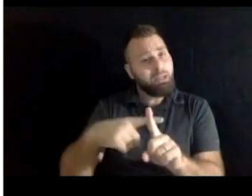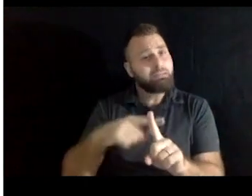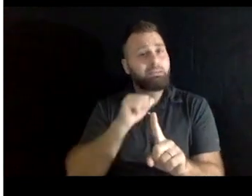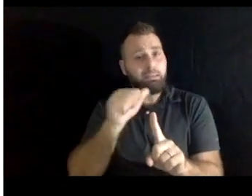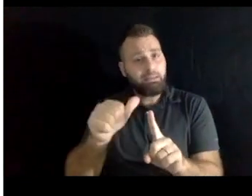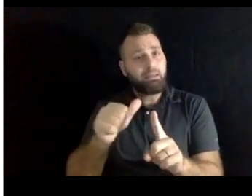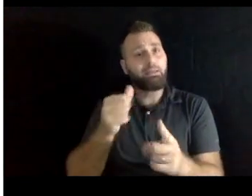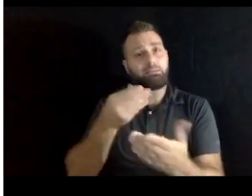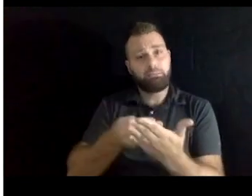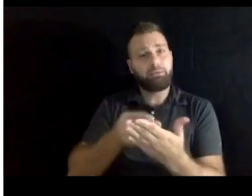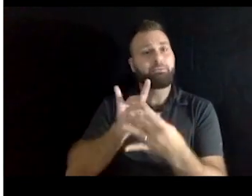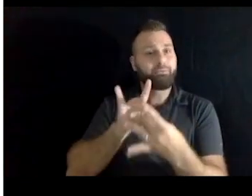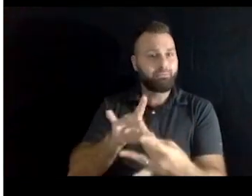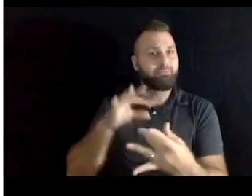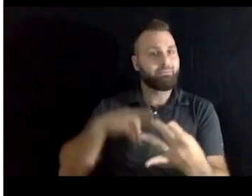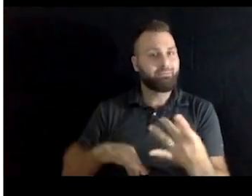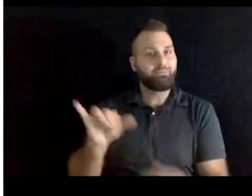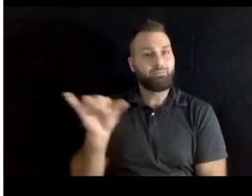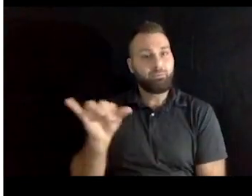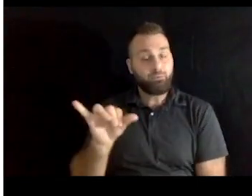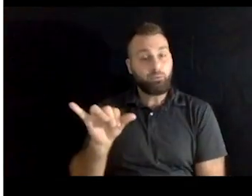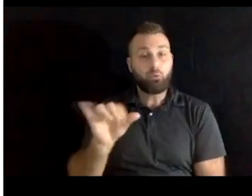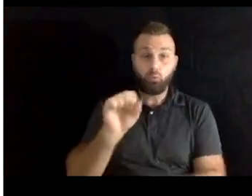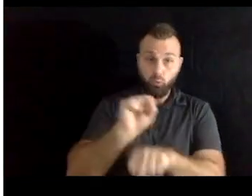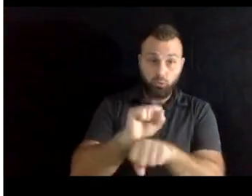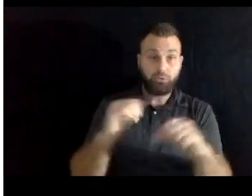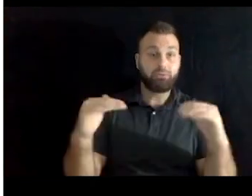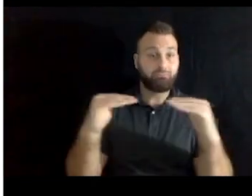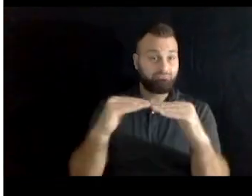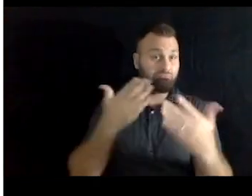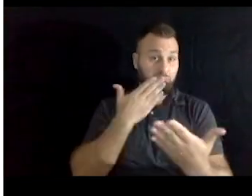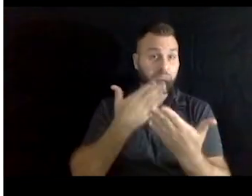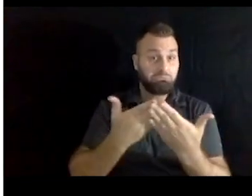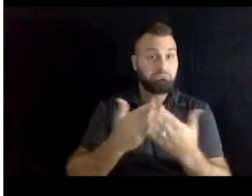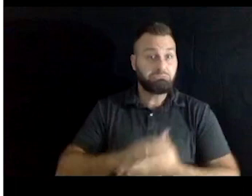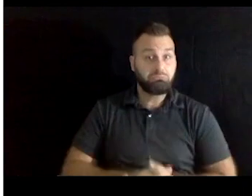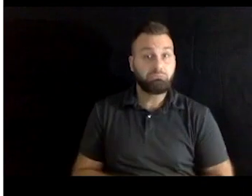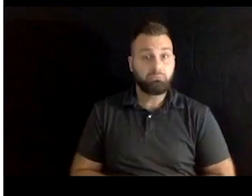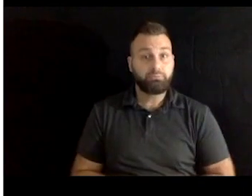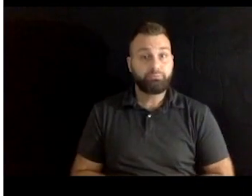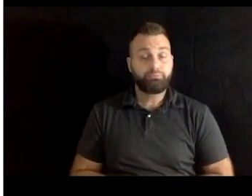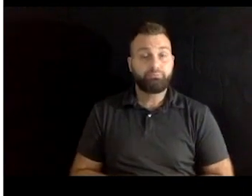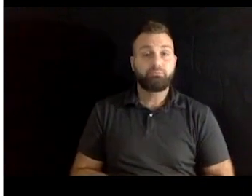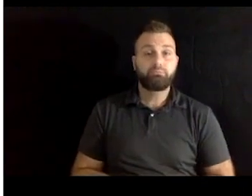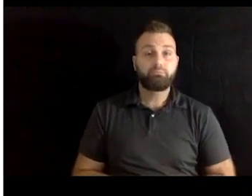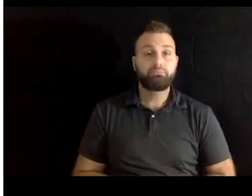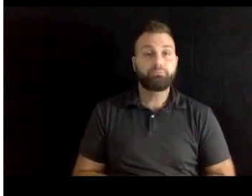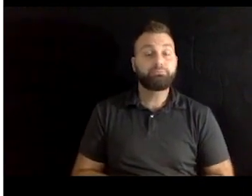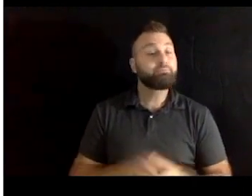So working working is a good thing. So the problem is that people with